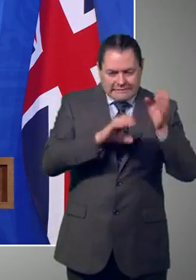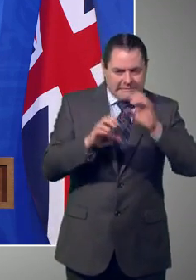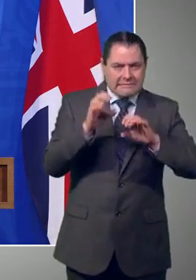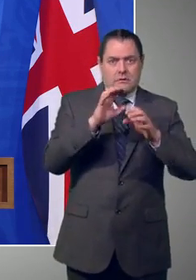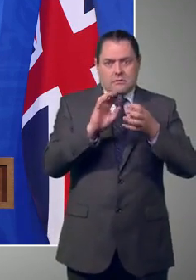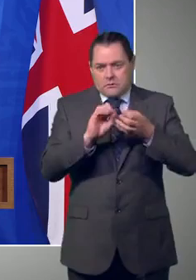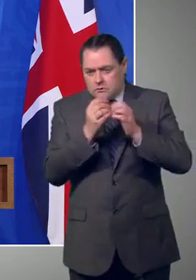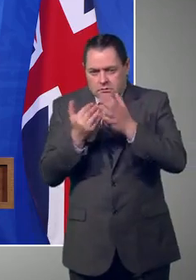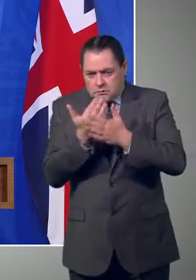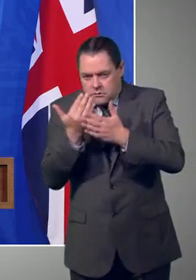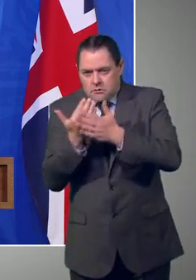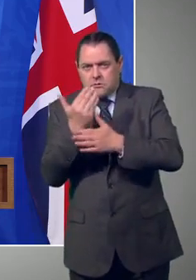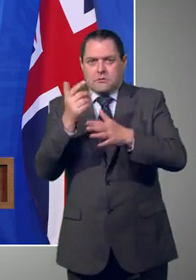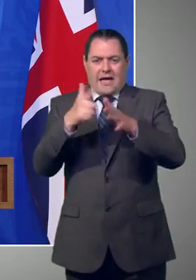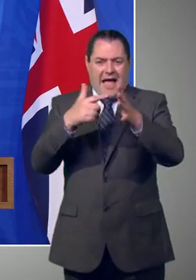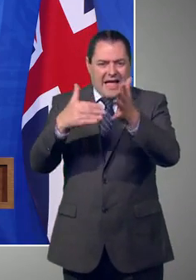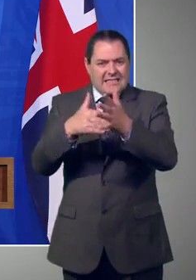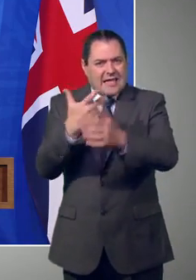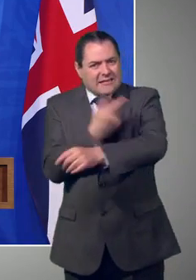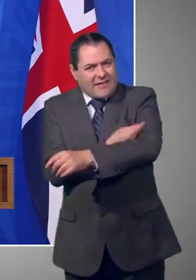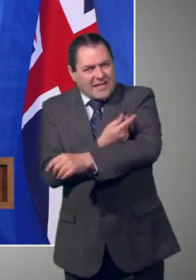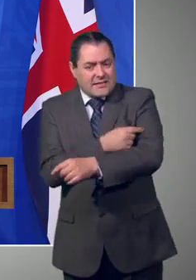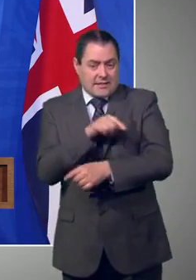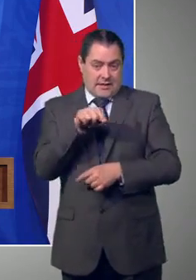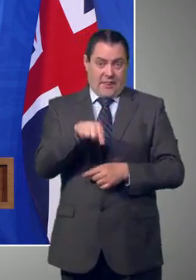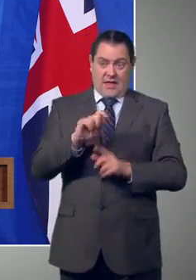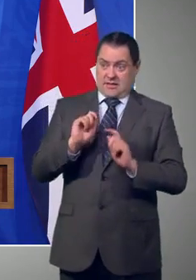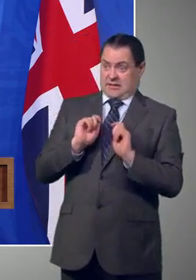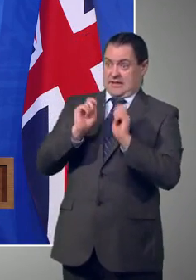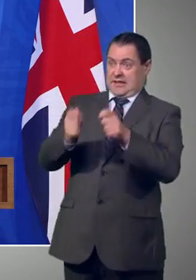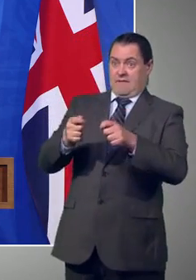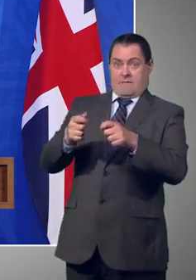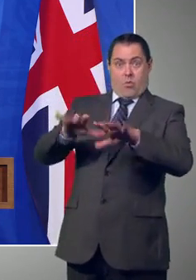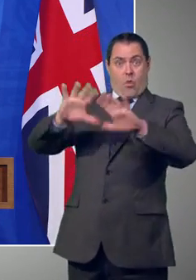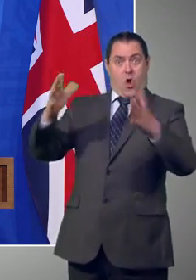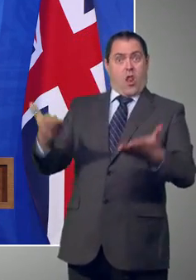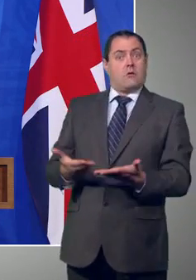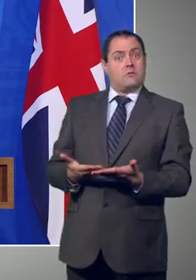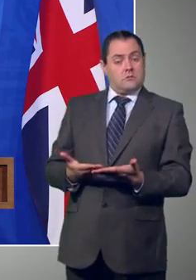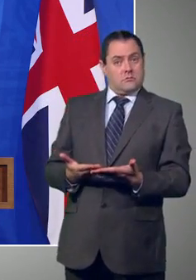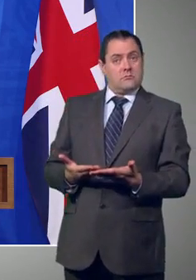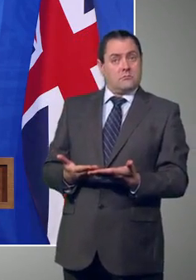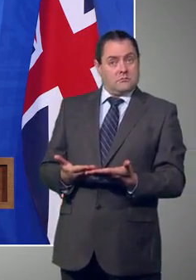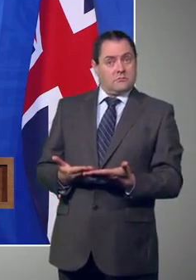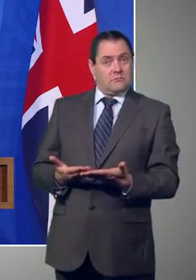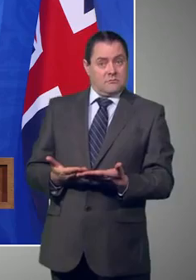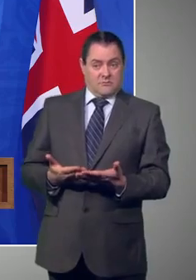developed the Oxford vaccine, which is Britain's gift to the